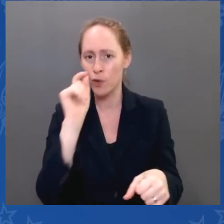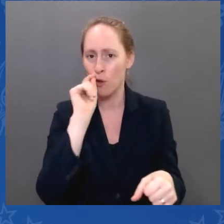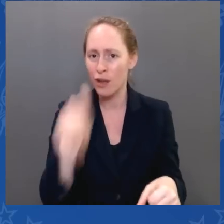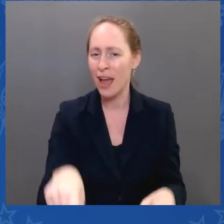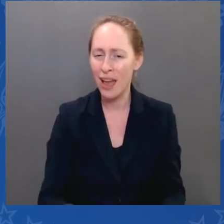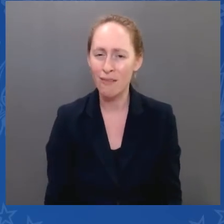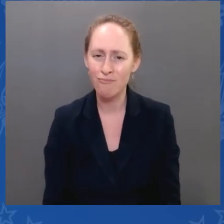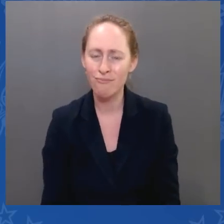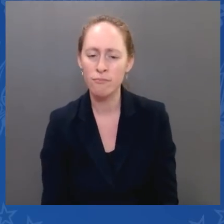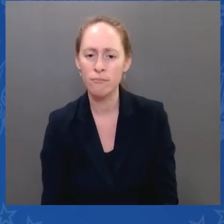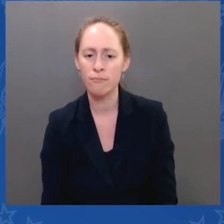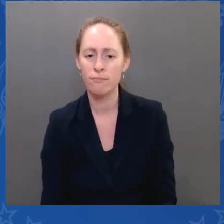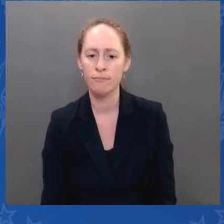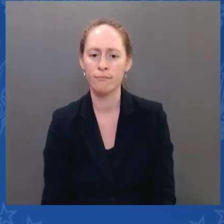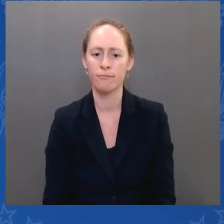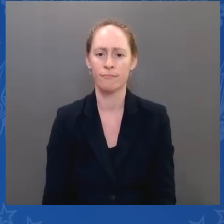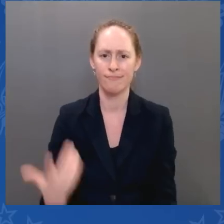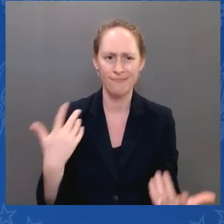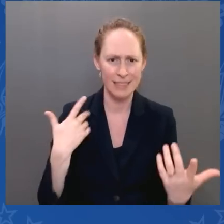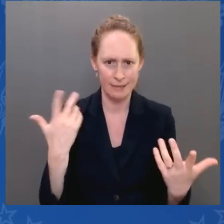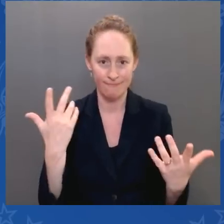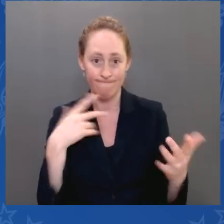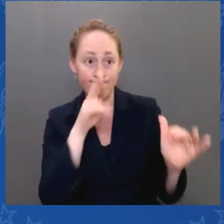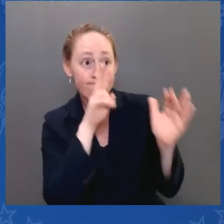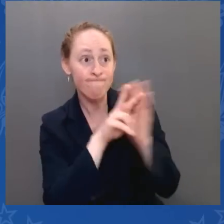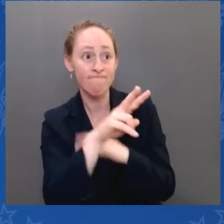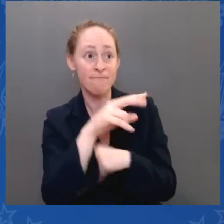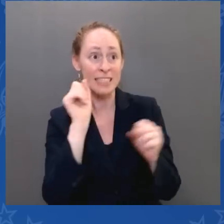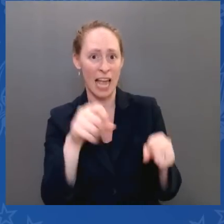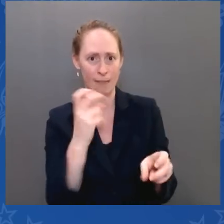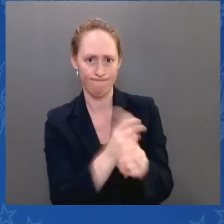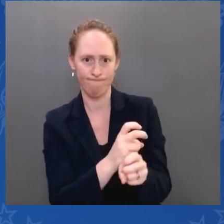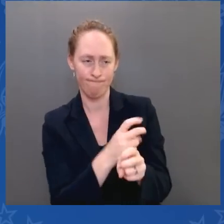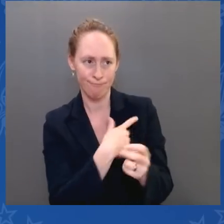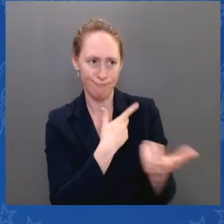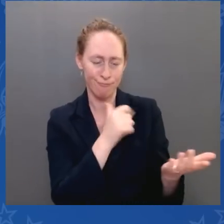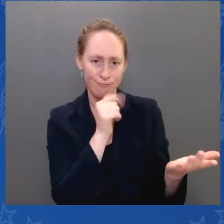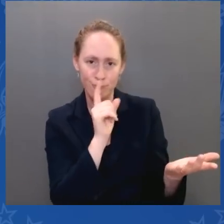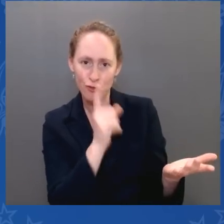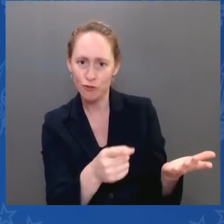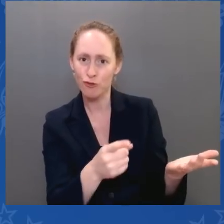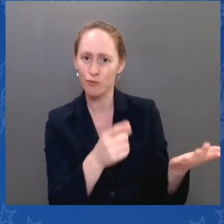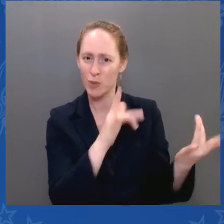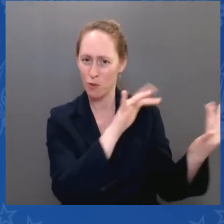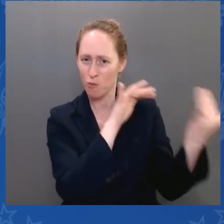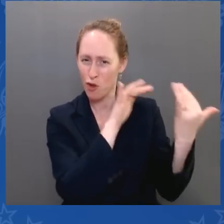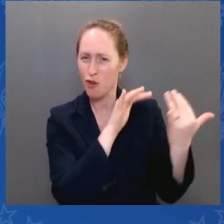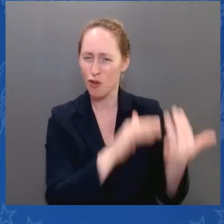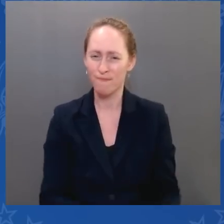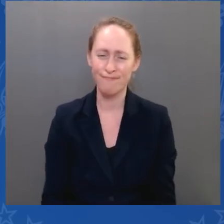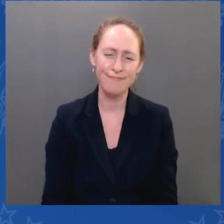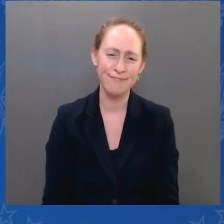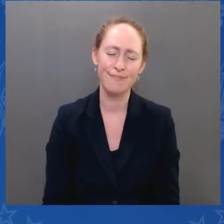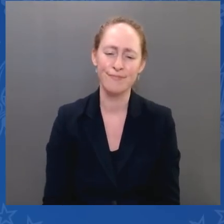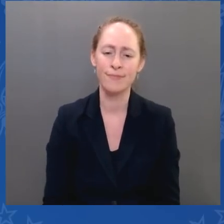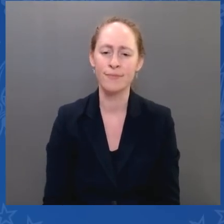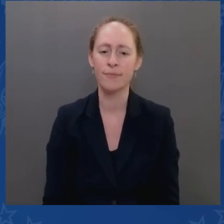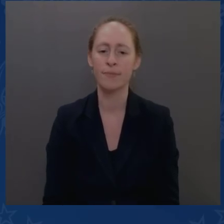Mr. Deese: Thank you, Cece. We're going to --